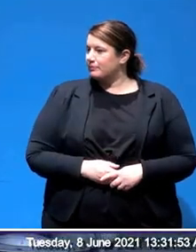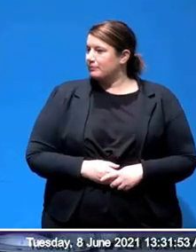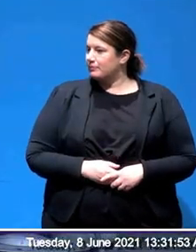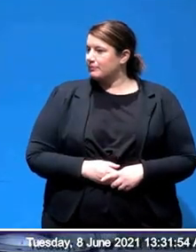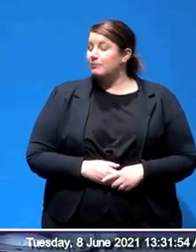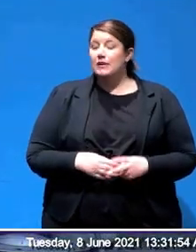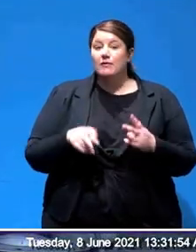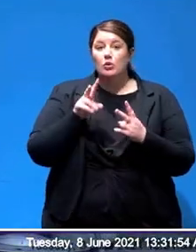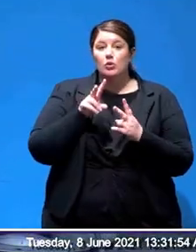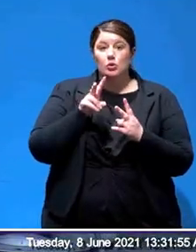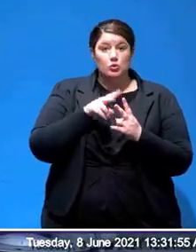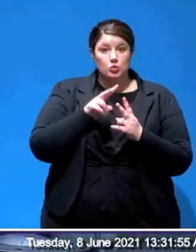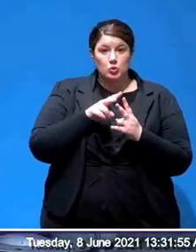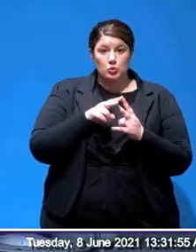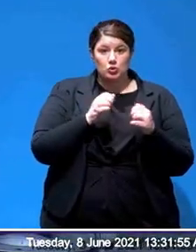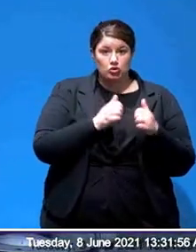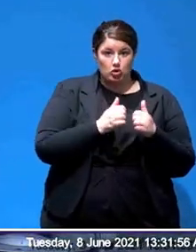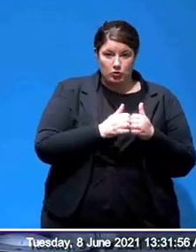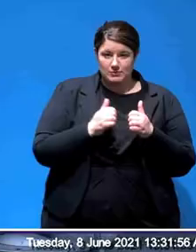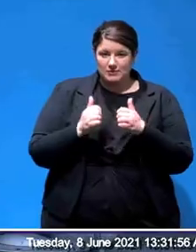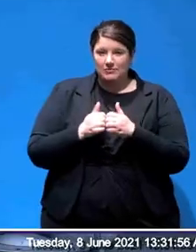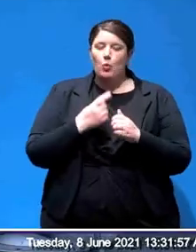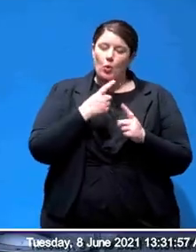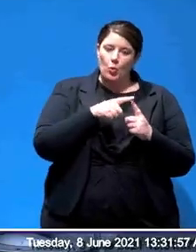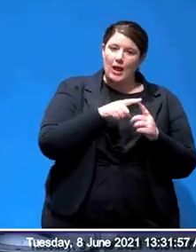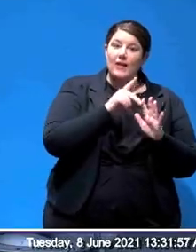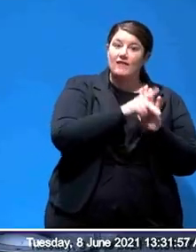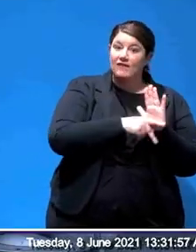There are two documents or a video and a photograph, but I will call